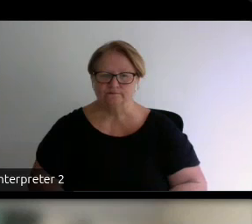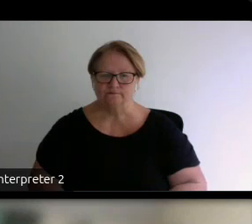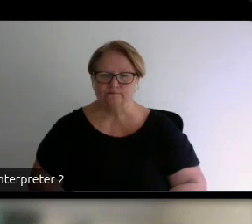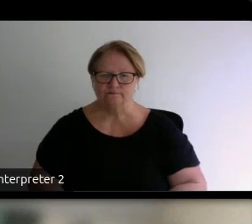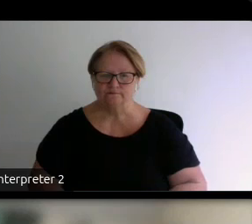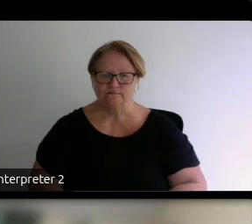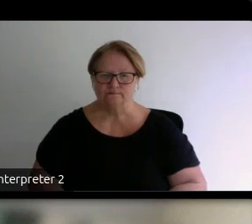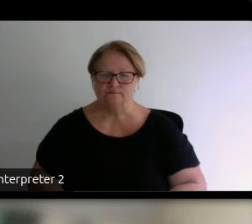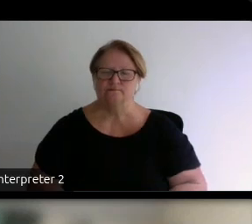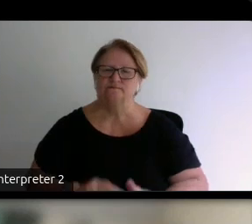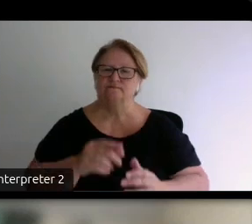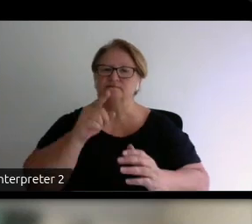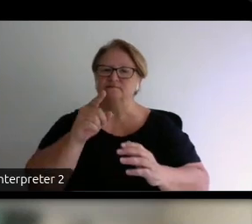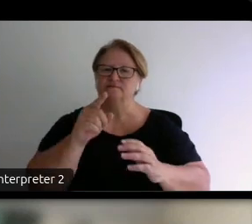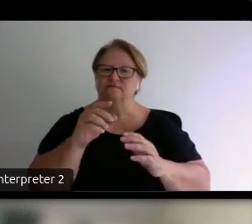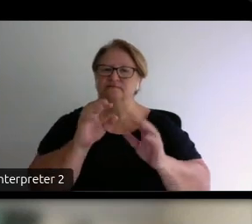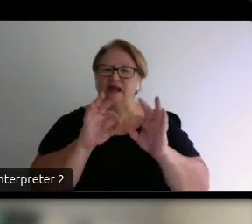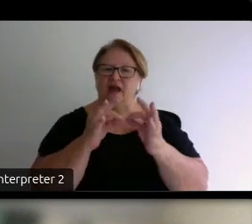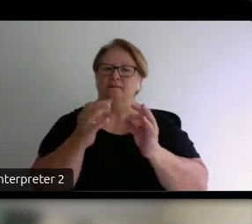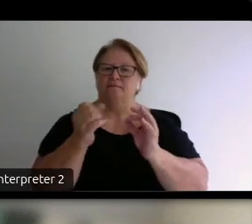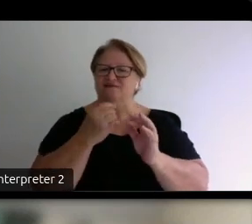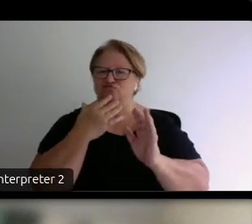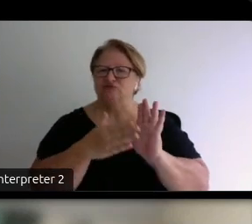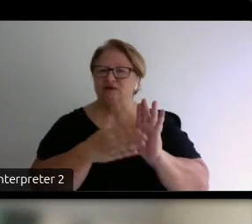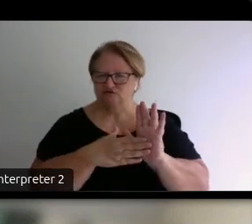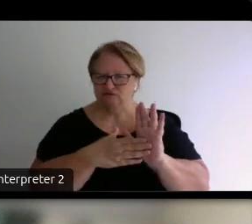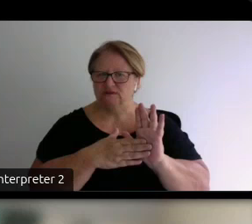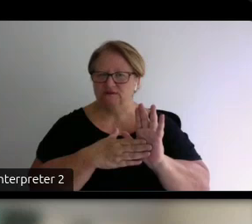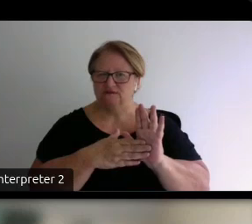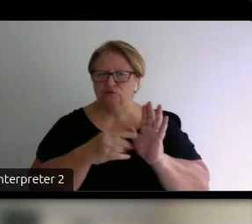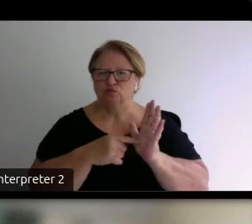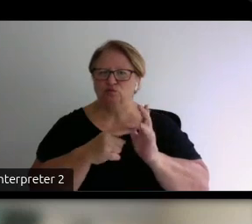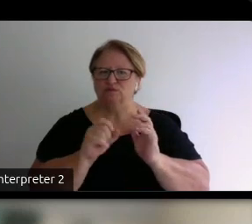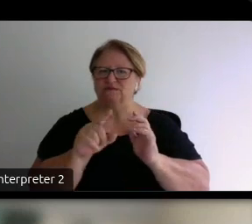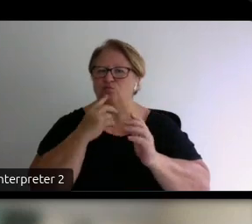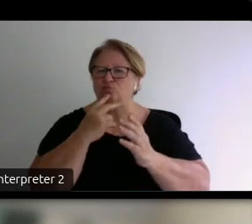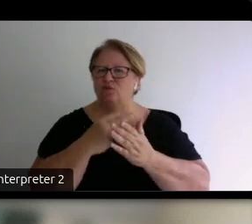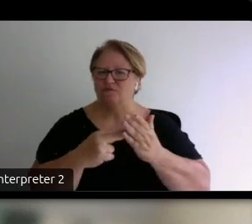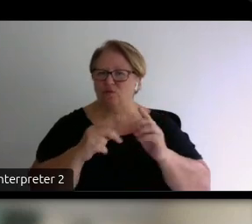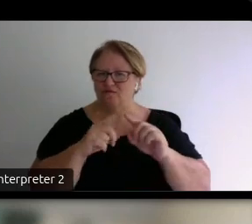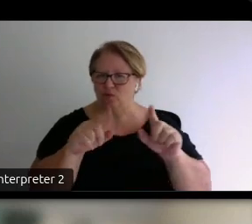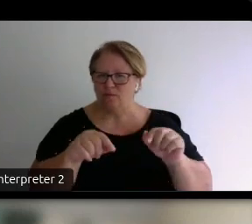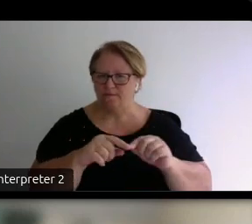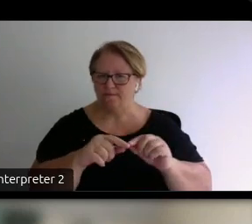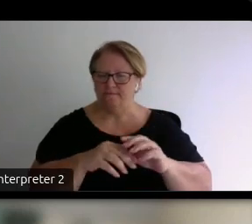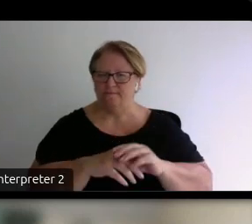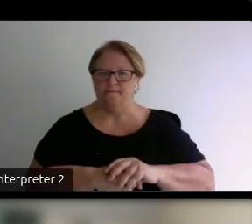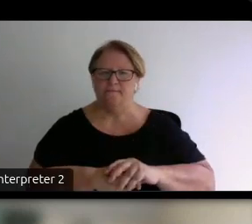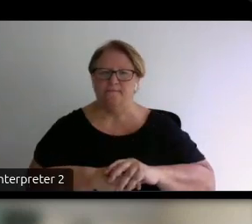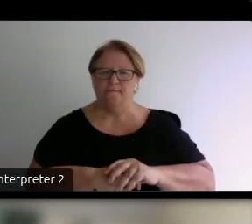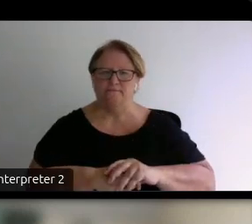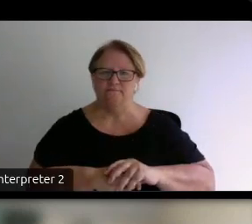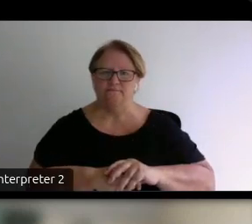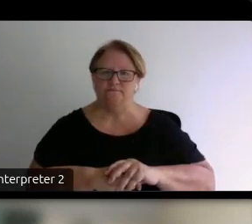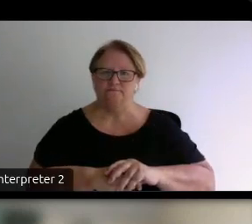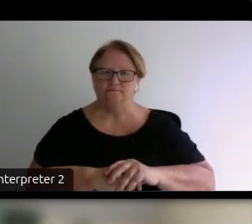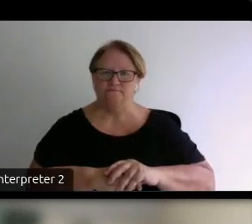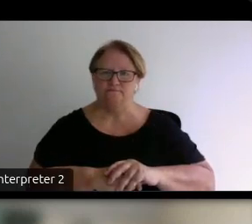in order to send through a referral form for a client. Um, we have, uh, referral pathways